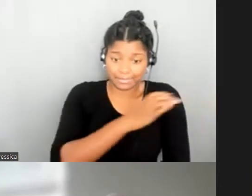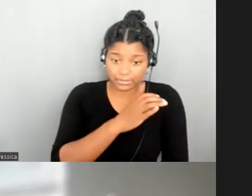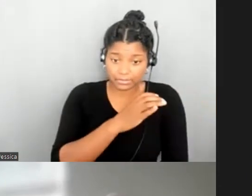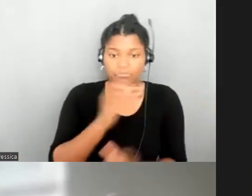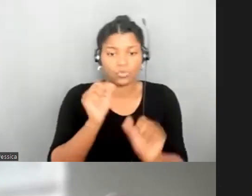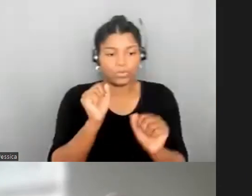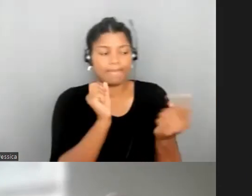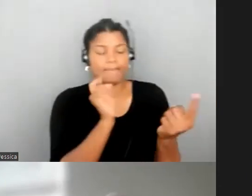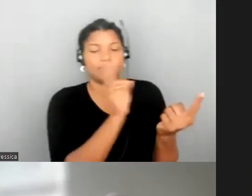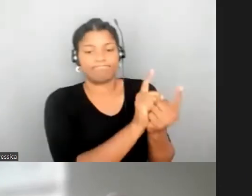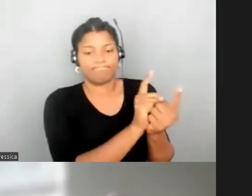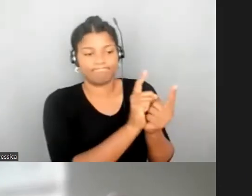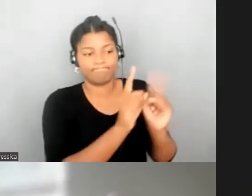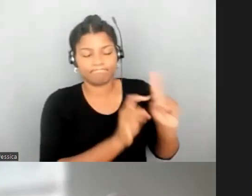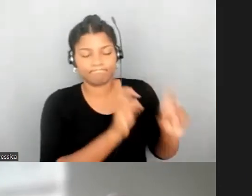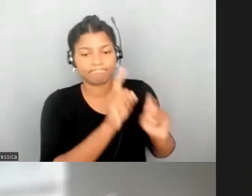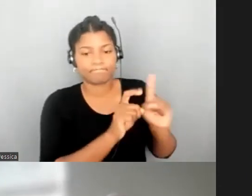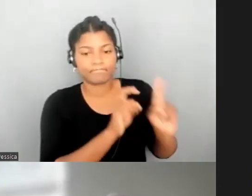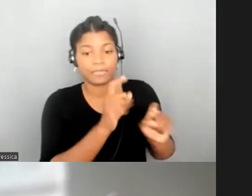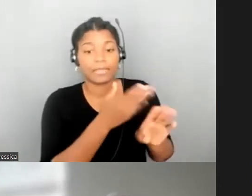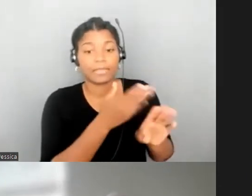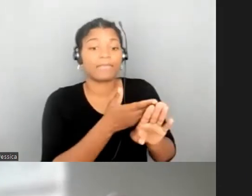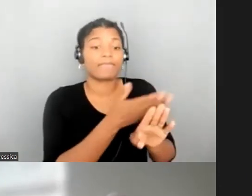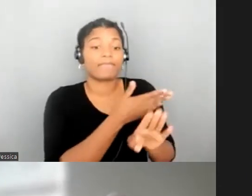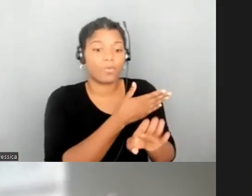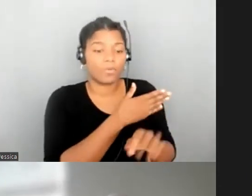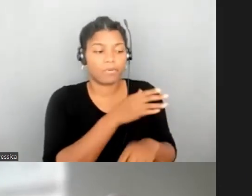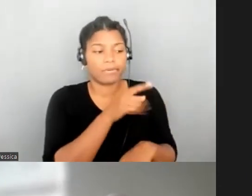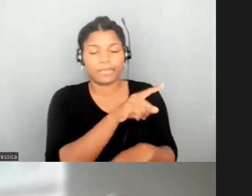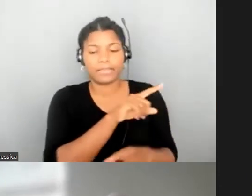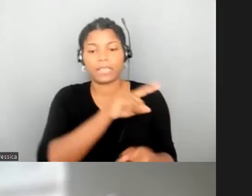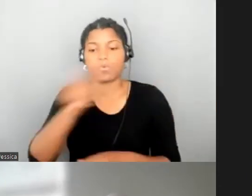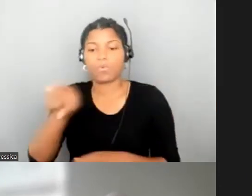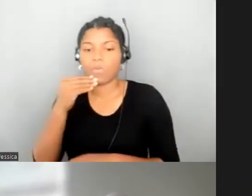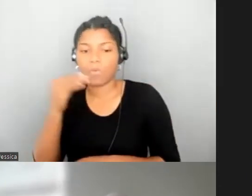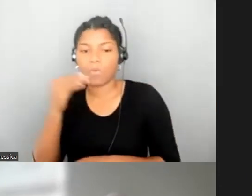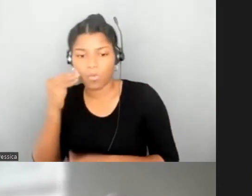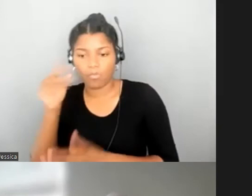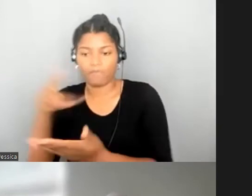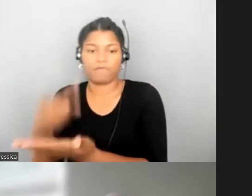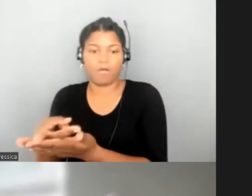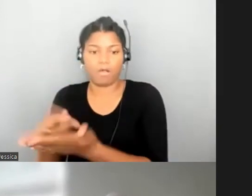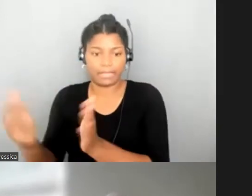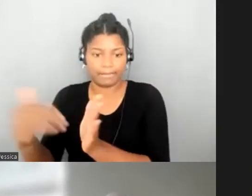services in the home before somebody falls and breaks their hip and has to go to the hospital and nursing home.